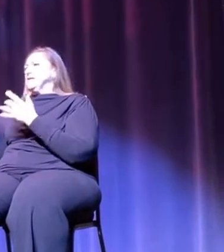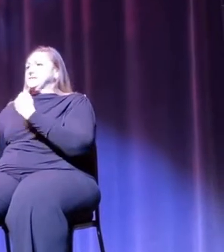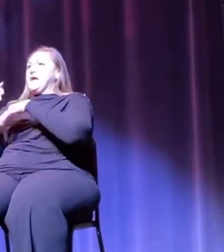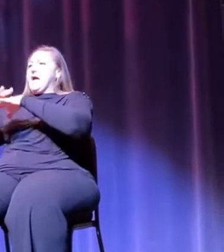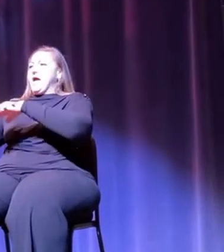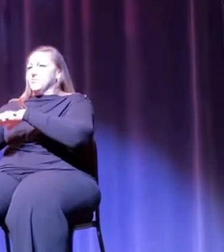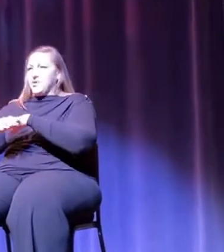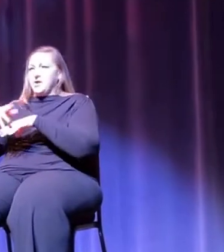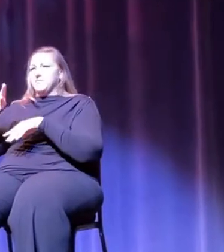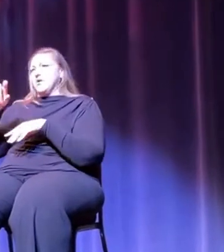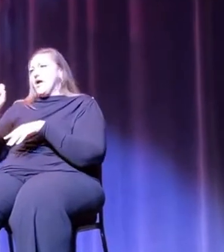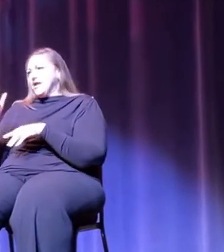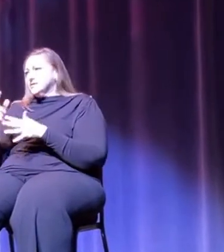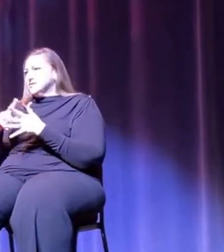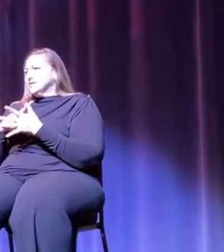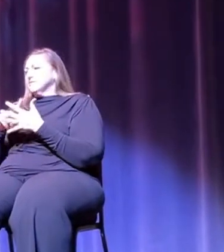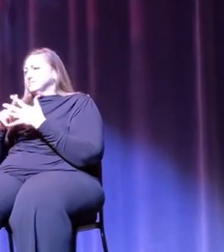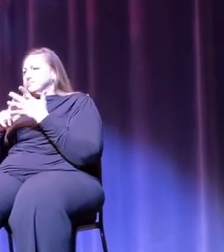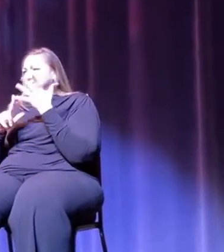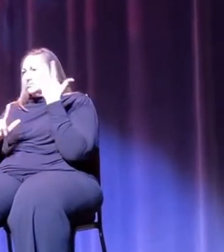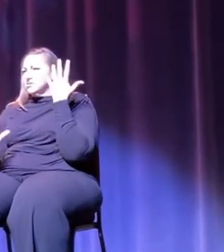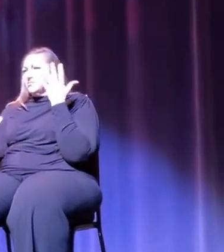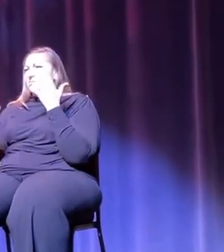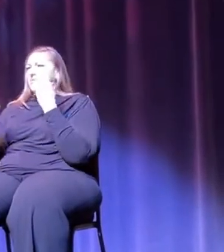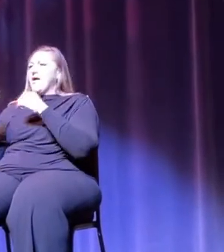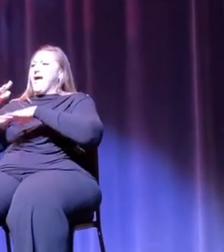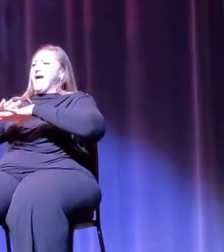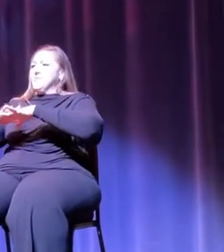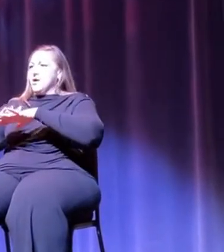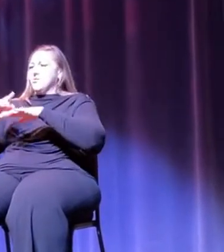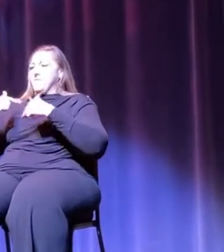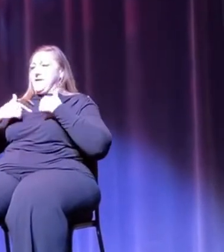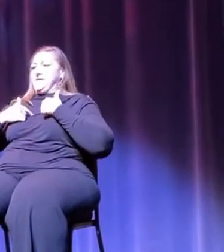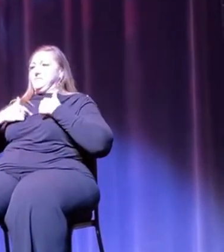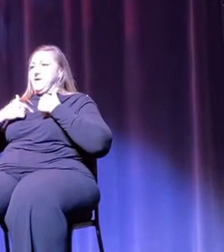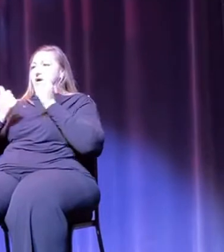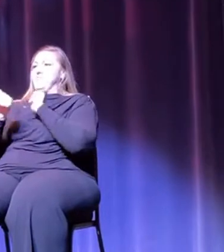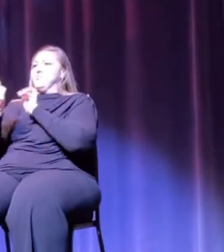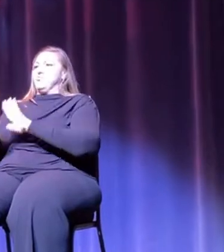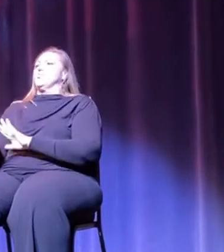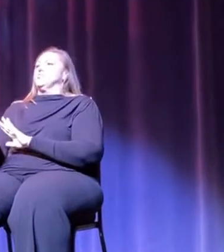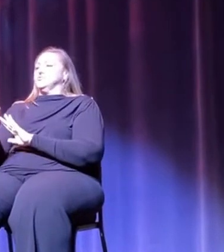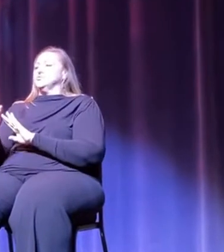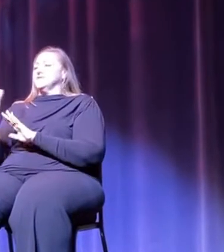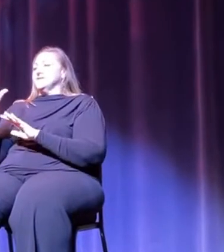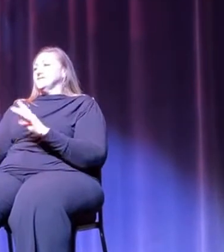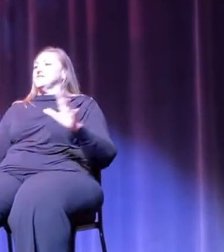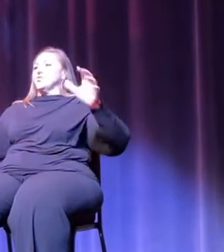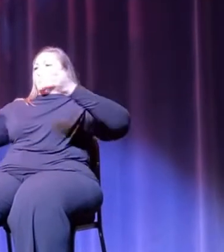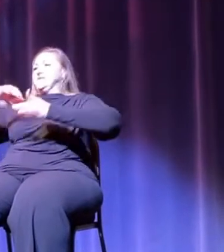Pamela Sneed hybrid. So I feel that what makes my approach is that it's always collective